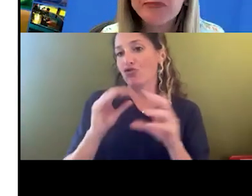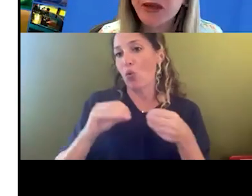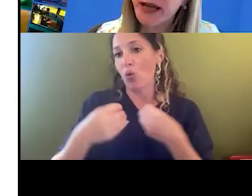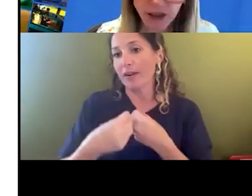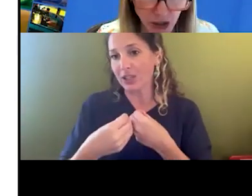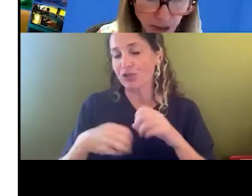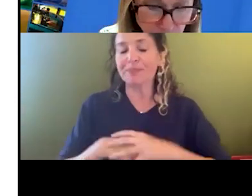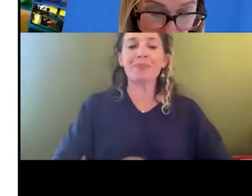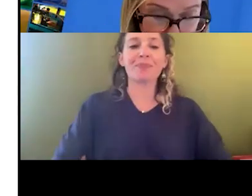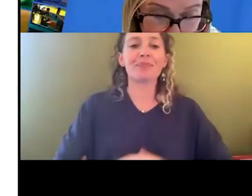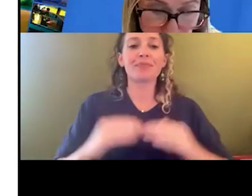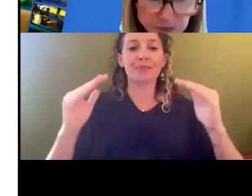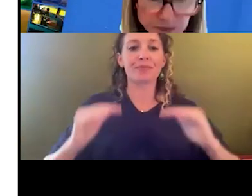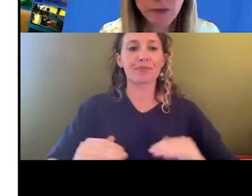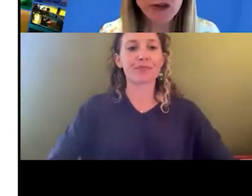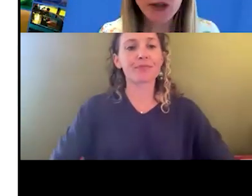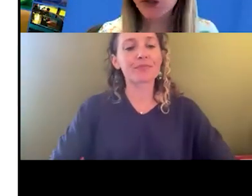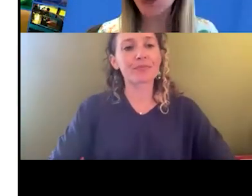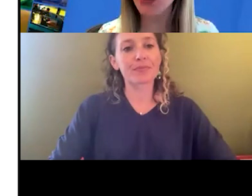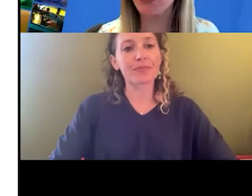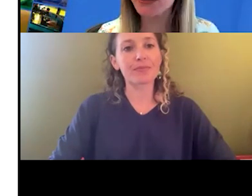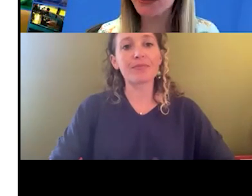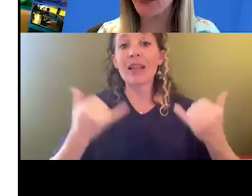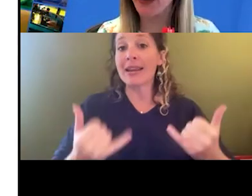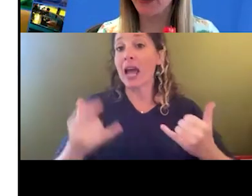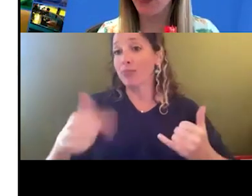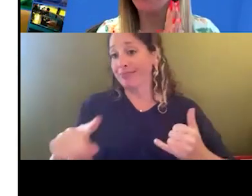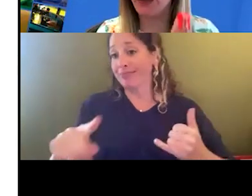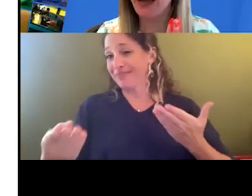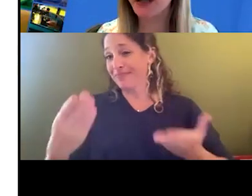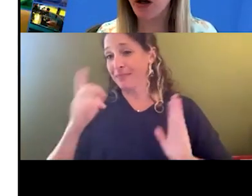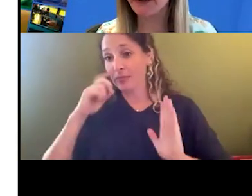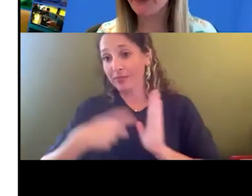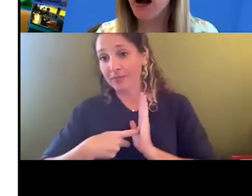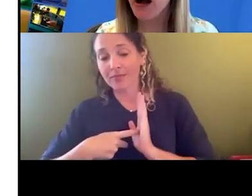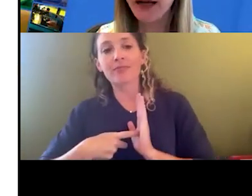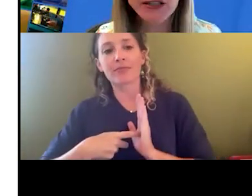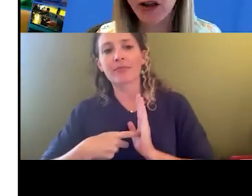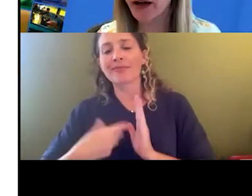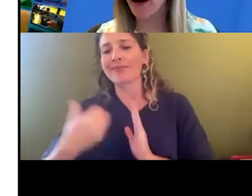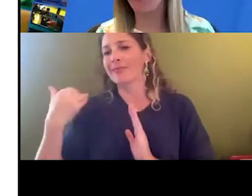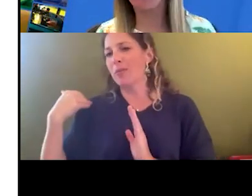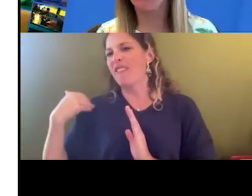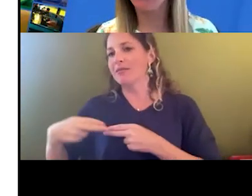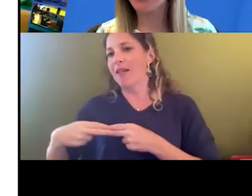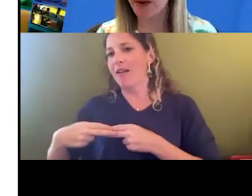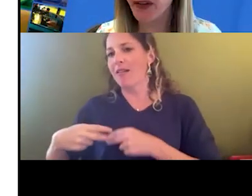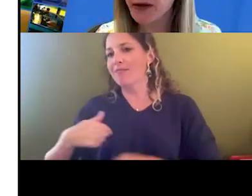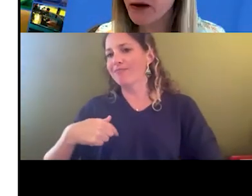Next slide, please. Now, you will notice that on the last slide, I did not have something